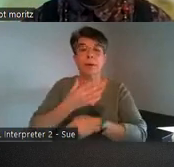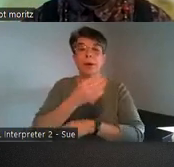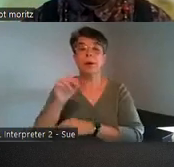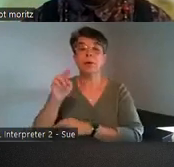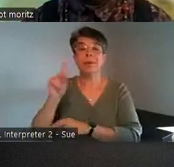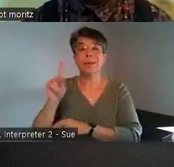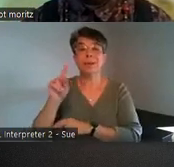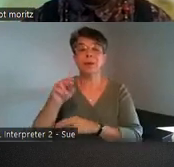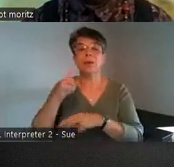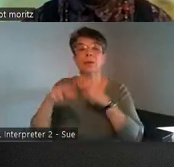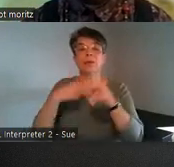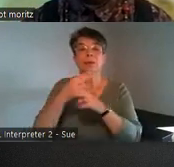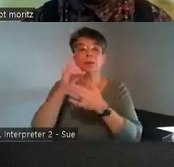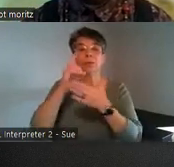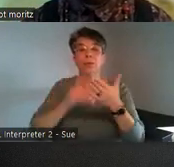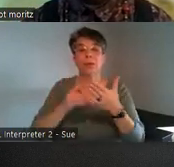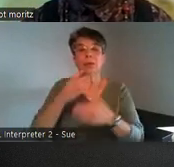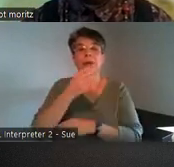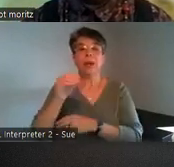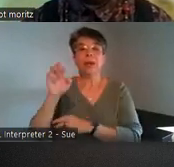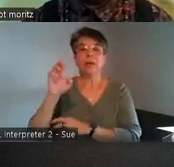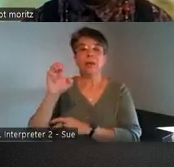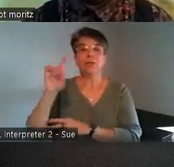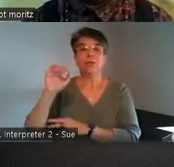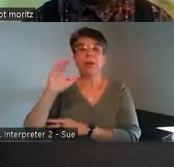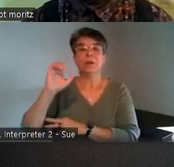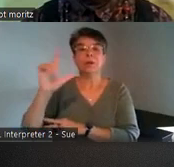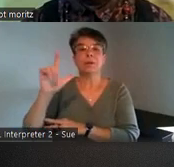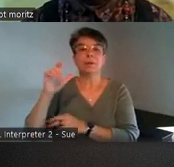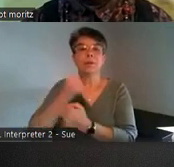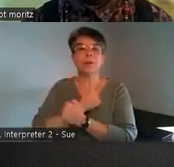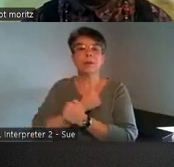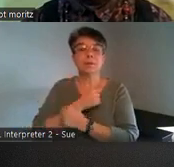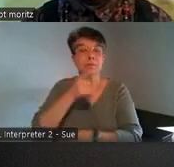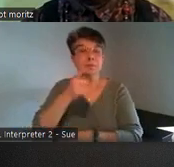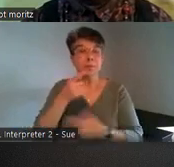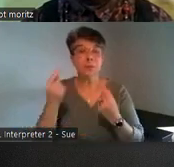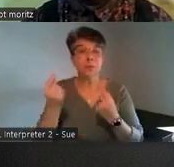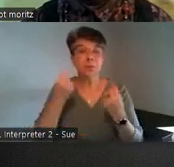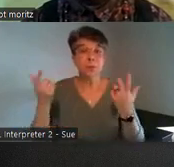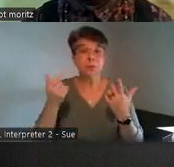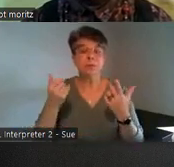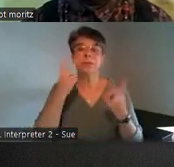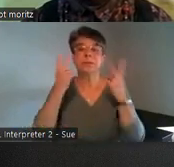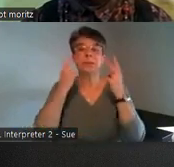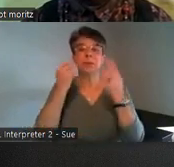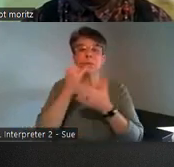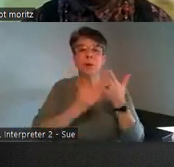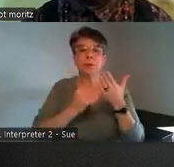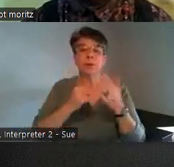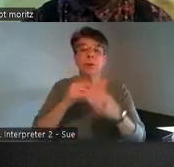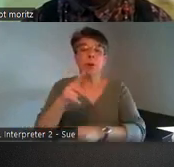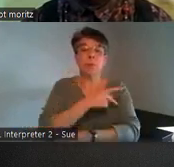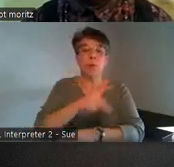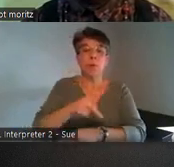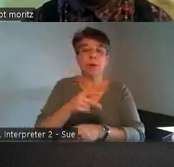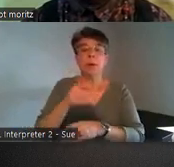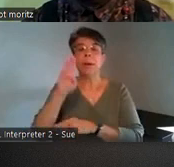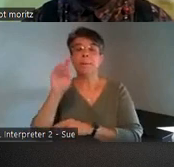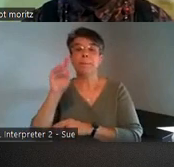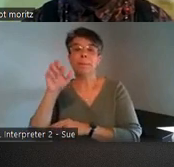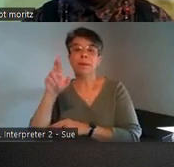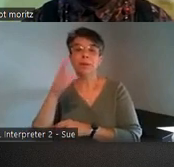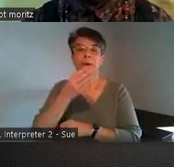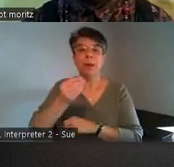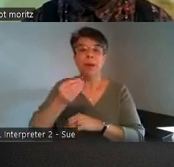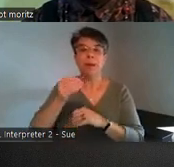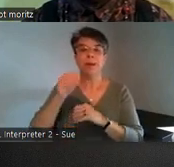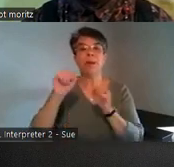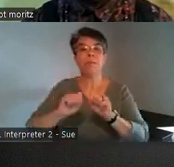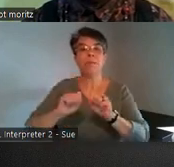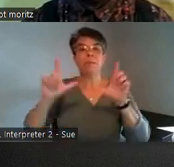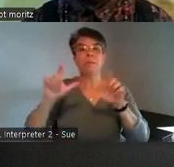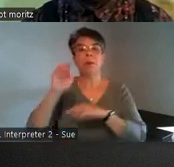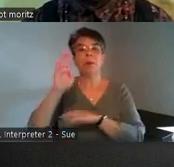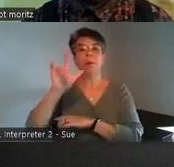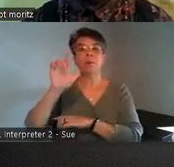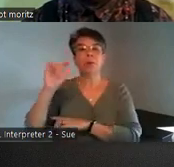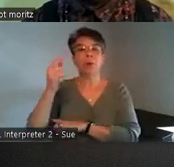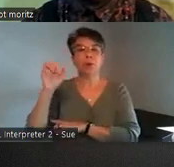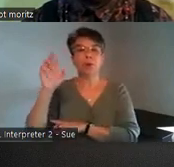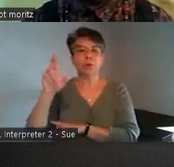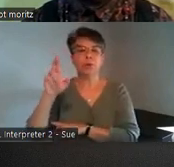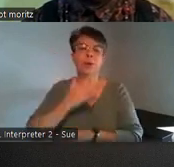radical love they are a visual artist poet Baker and blogger so please join me in a warm welcome